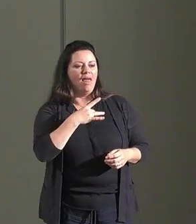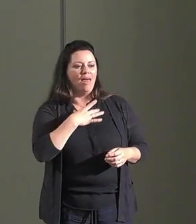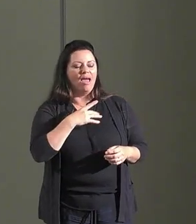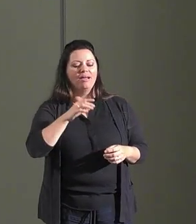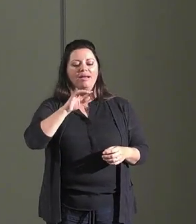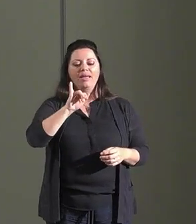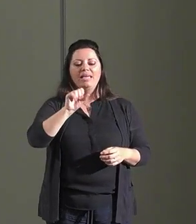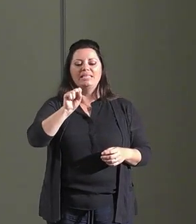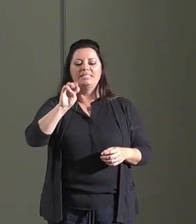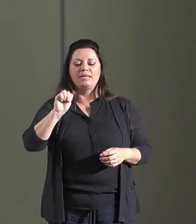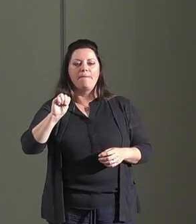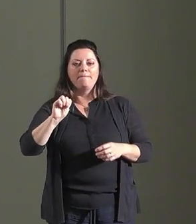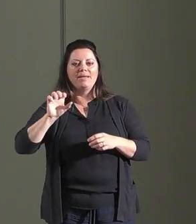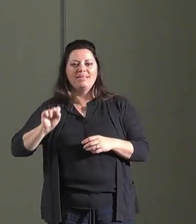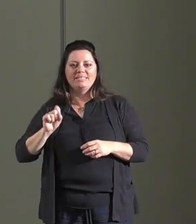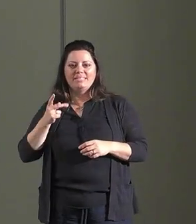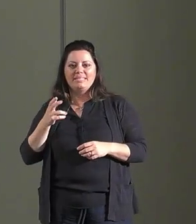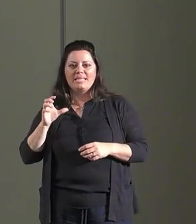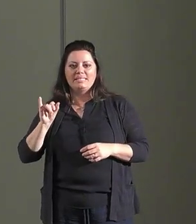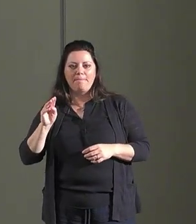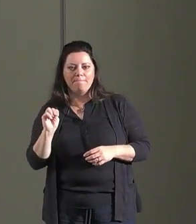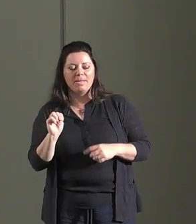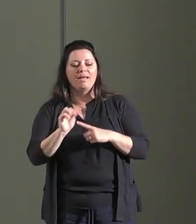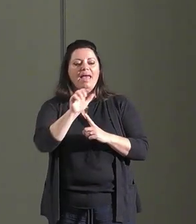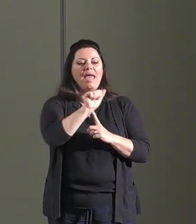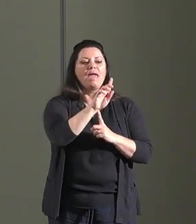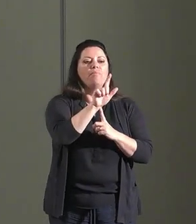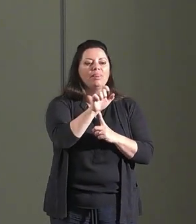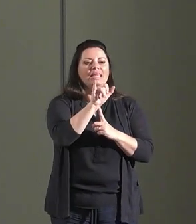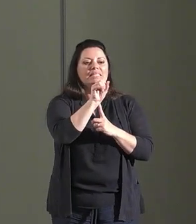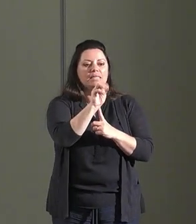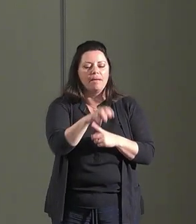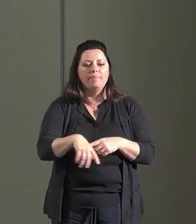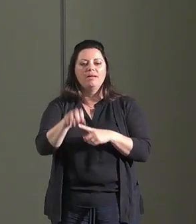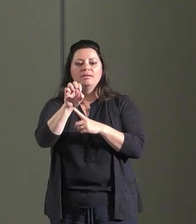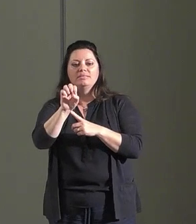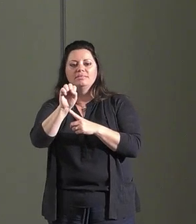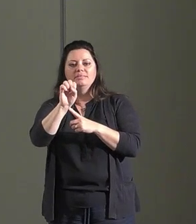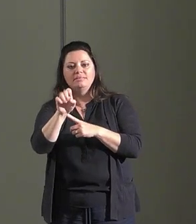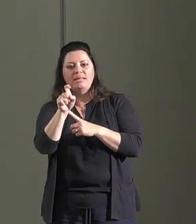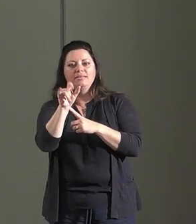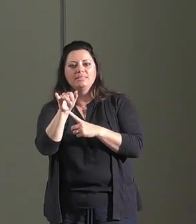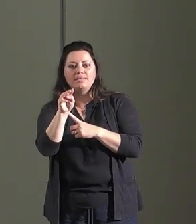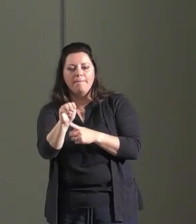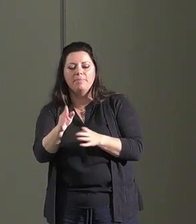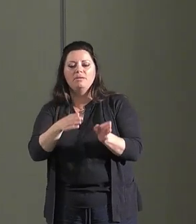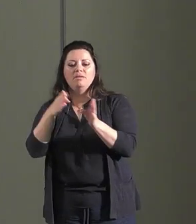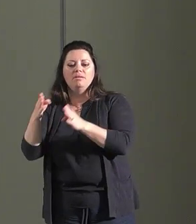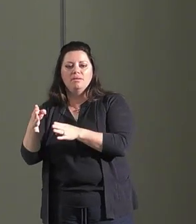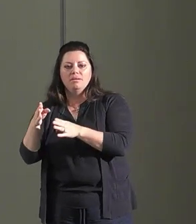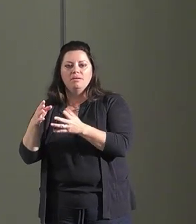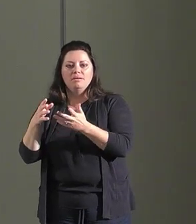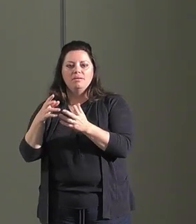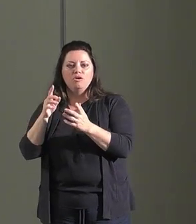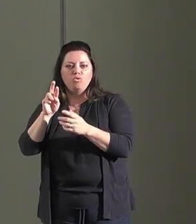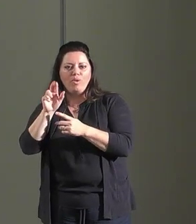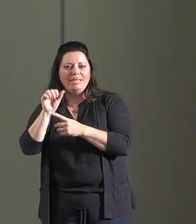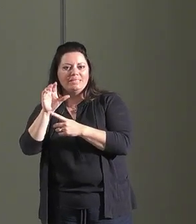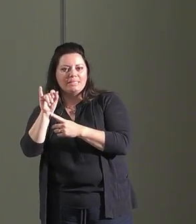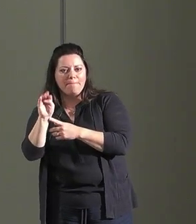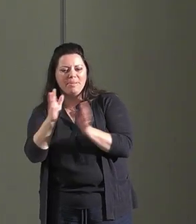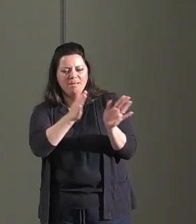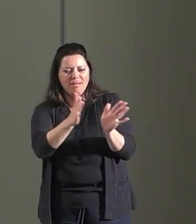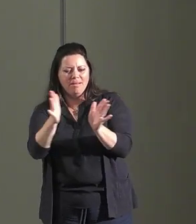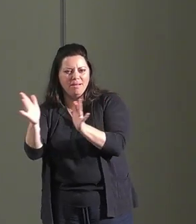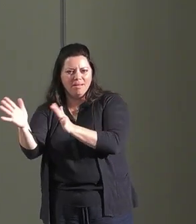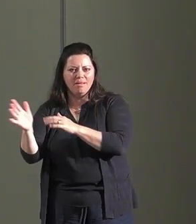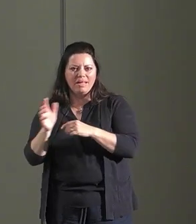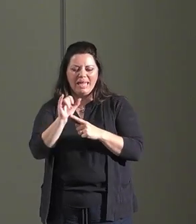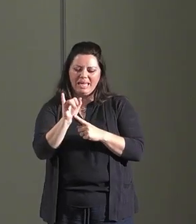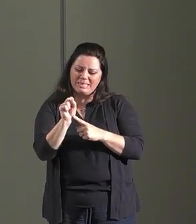is one of them. Racism, sexism, etcetera. And the barriers in which they -- the barriers they